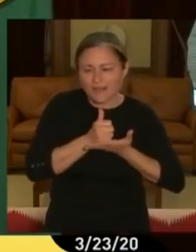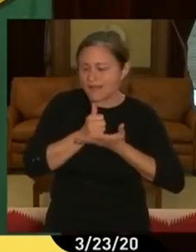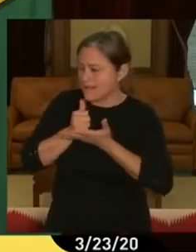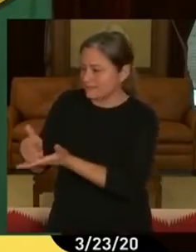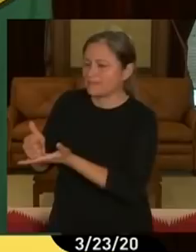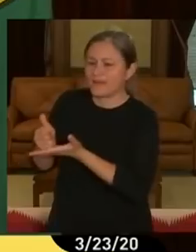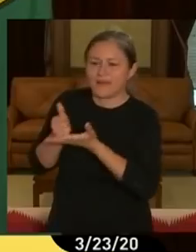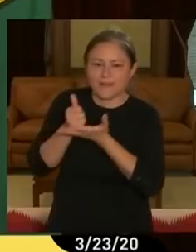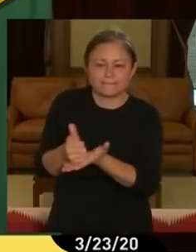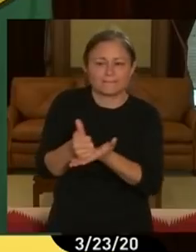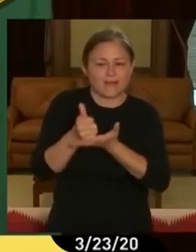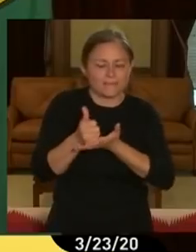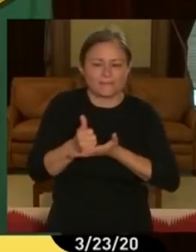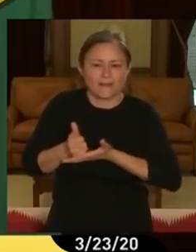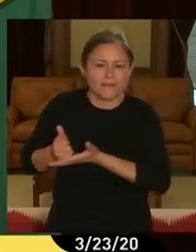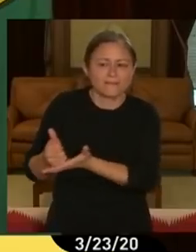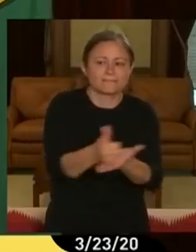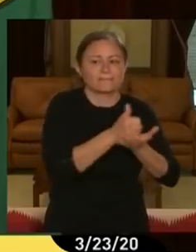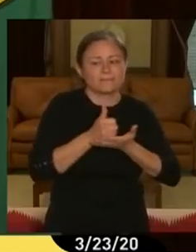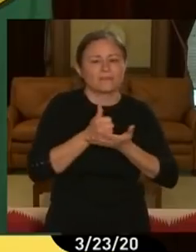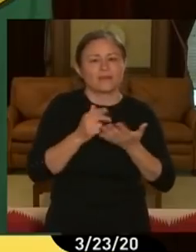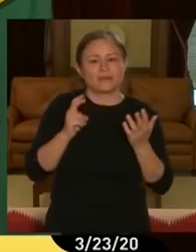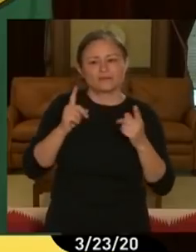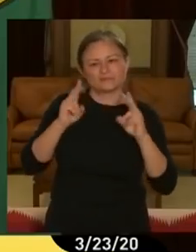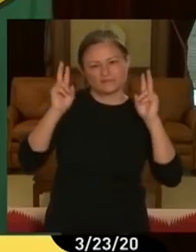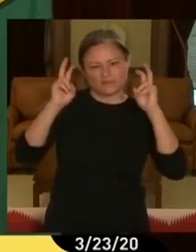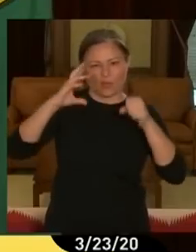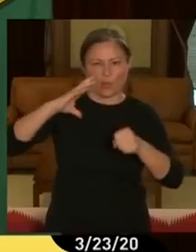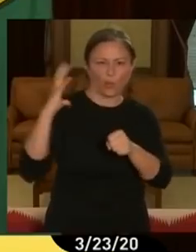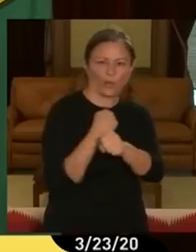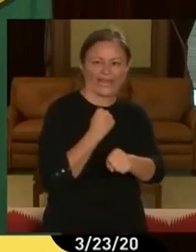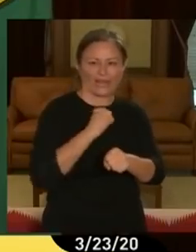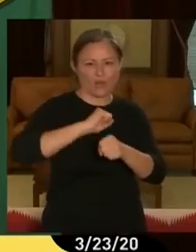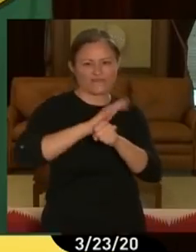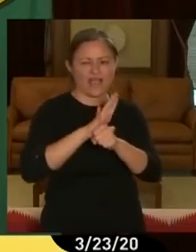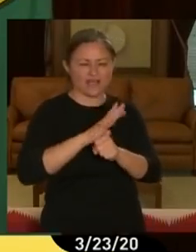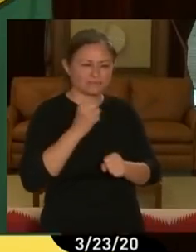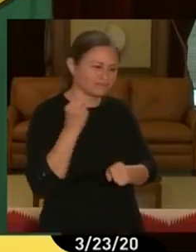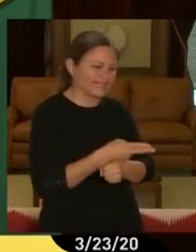BUT EVERY SINGLE WASHINGTONIAN NEEDS TO ENLIST THEMSELVES IN THIS STRUGGLE.